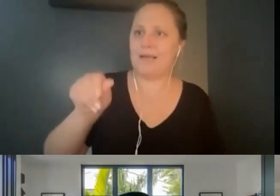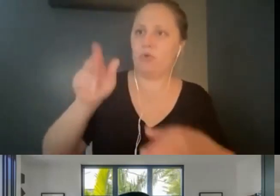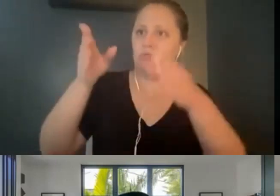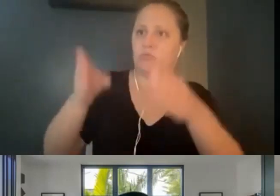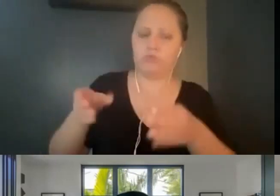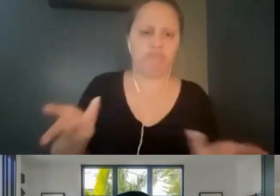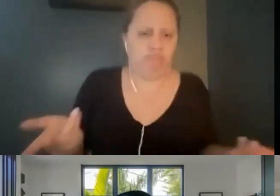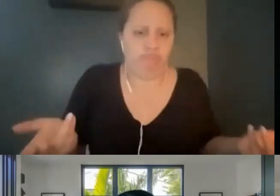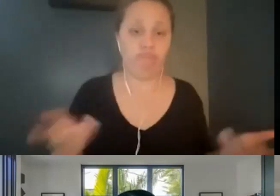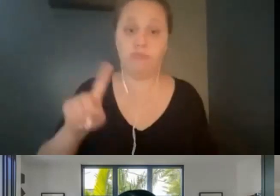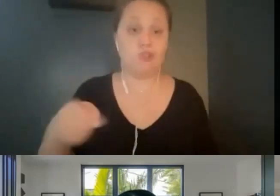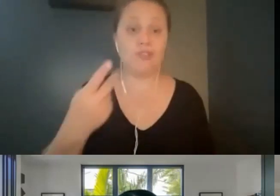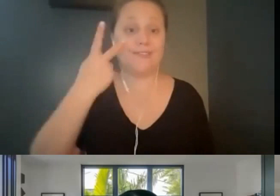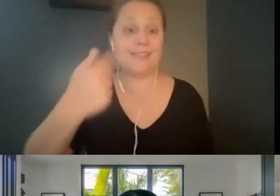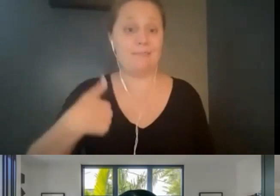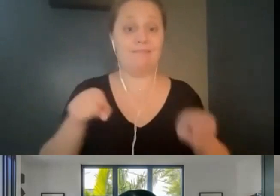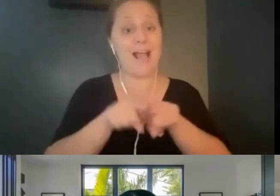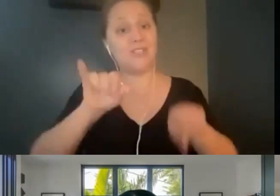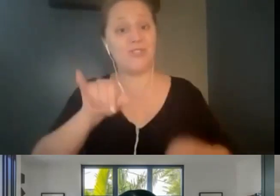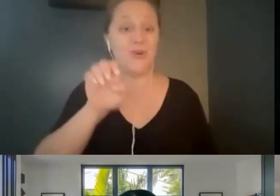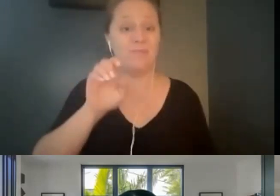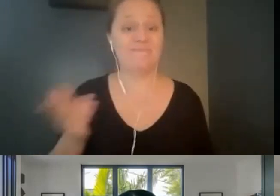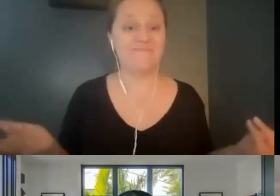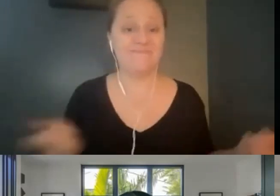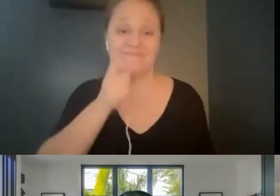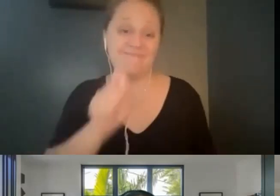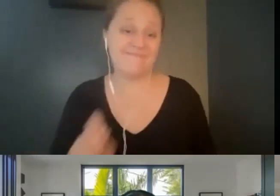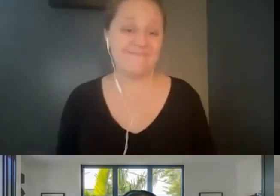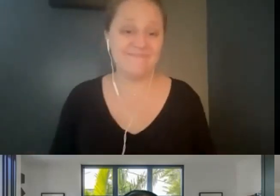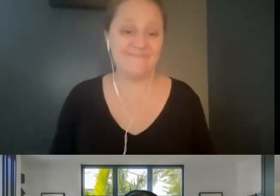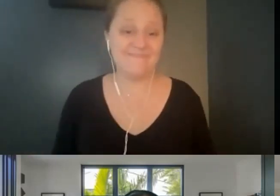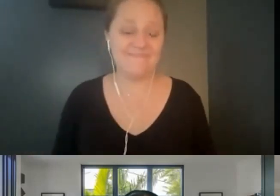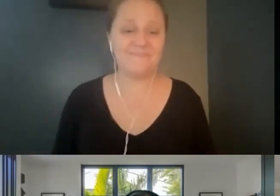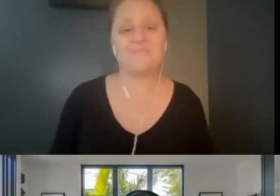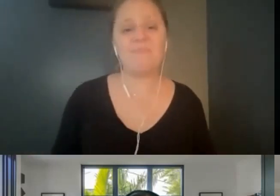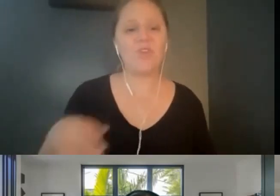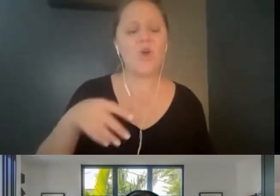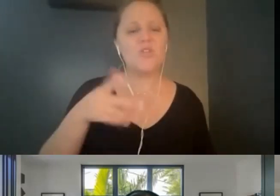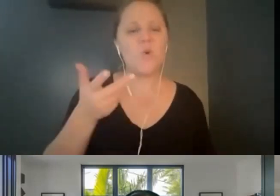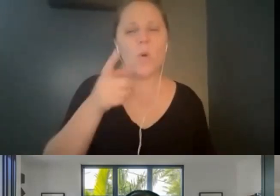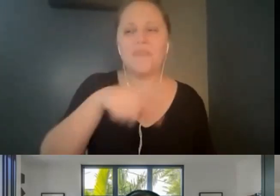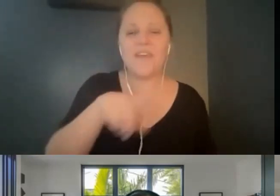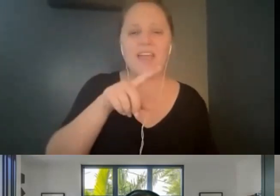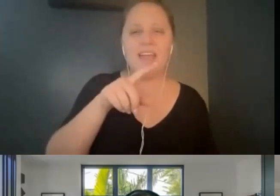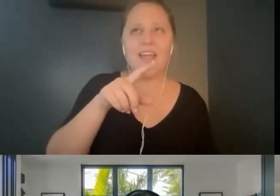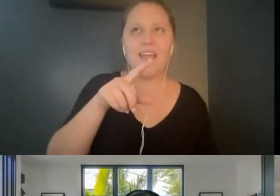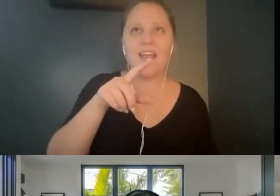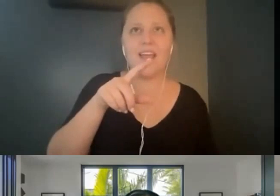simply see you as Joe and just by recognizing your contributions to the company and not